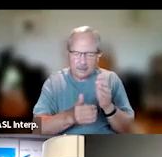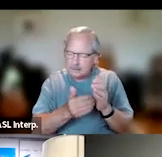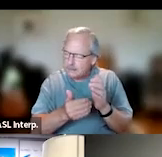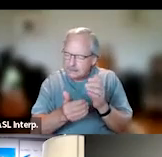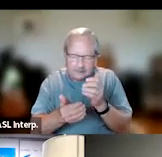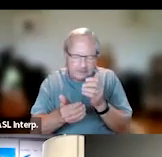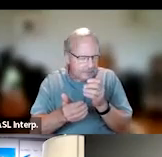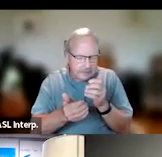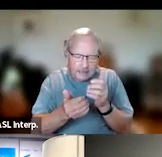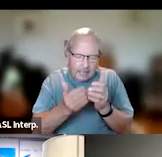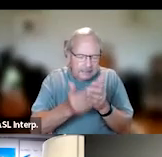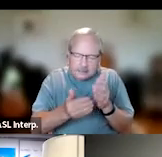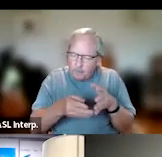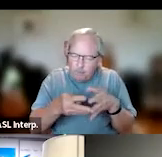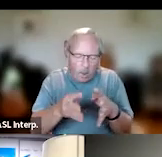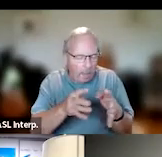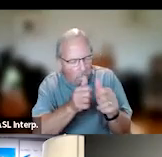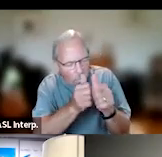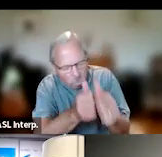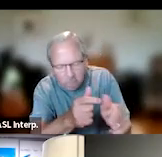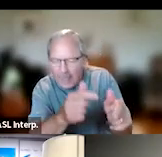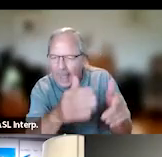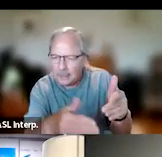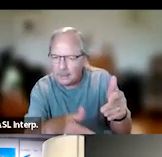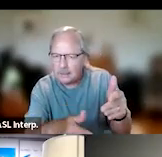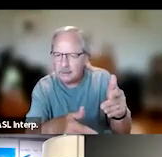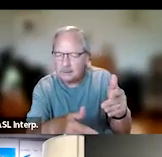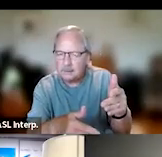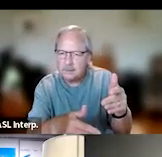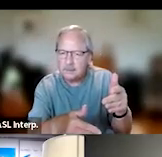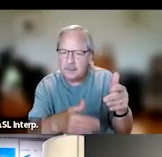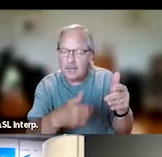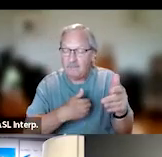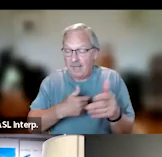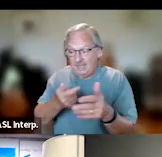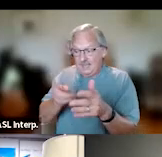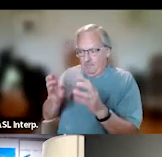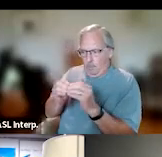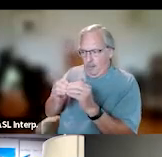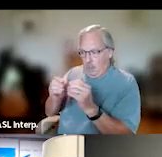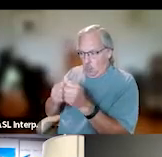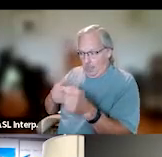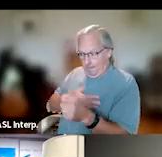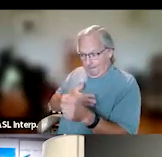Even if it's until you get, you know, I've had several meetings with my states who are thinking very,